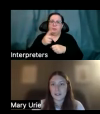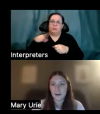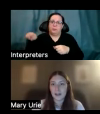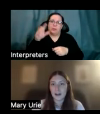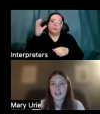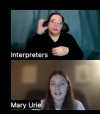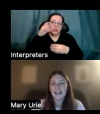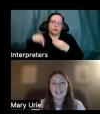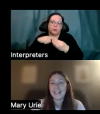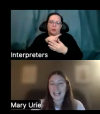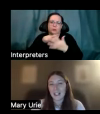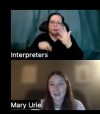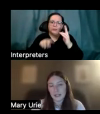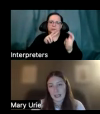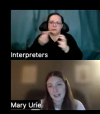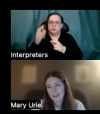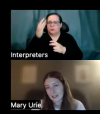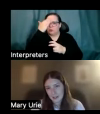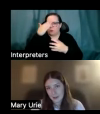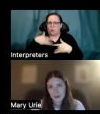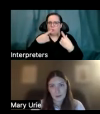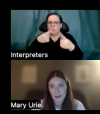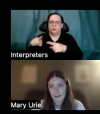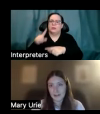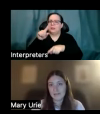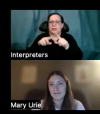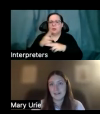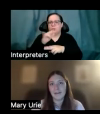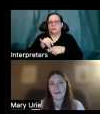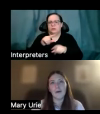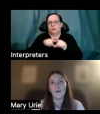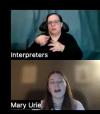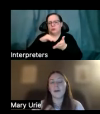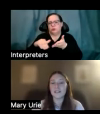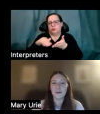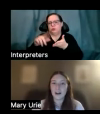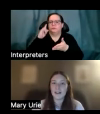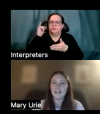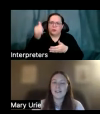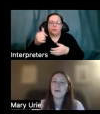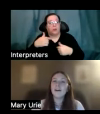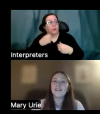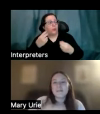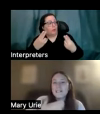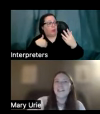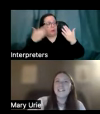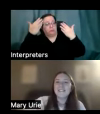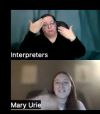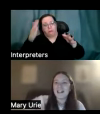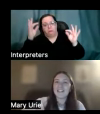what's going on. And they can't use that as an excuse forever. of oh, well, I wasn't aware. Well, we're telling you. So now